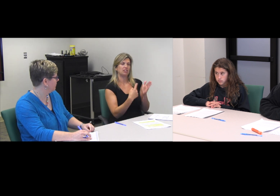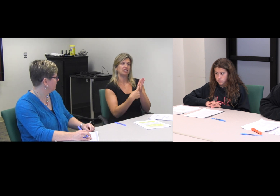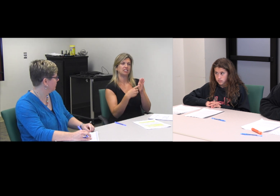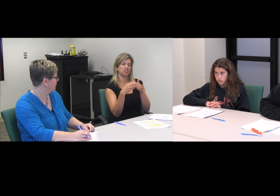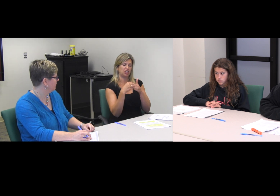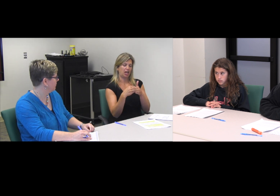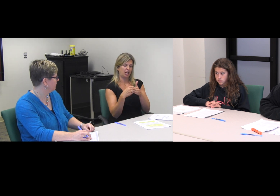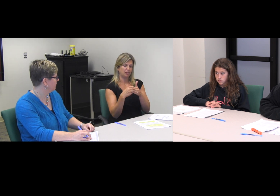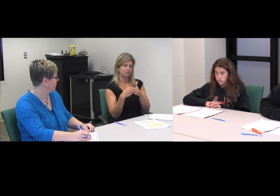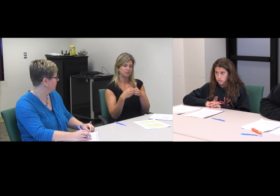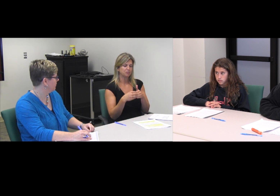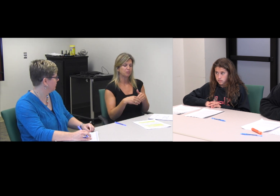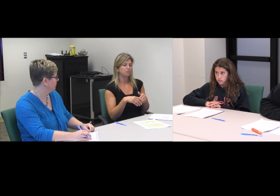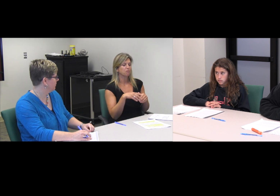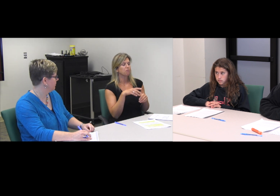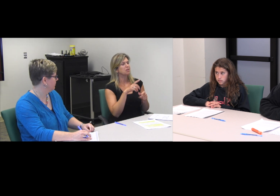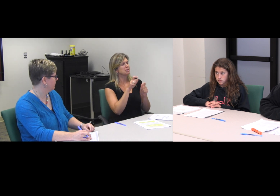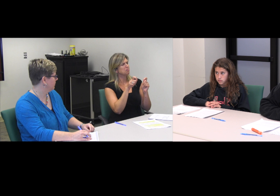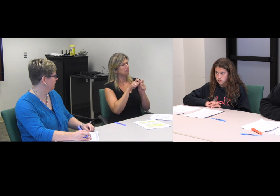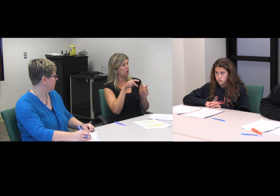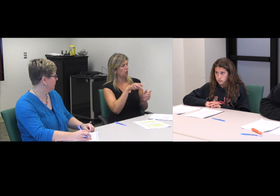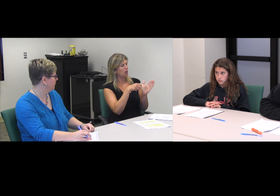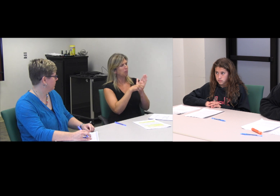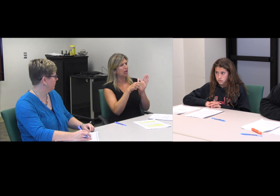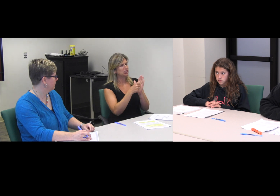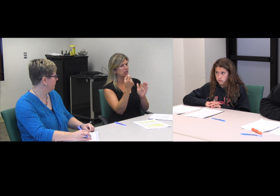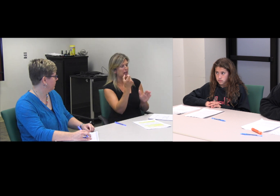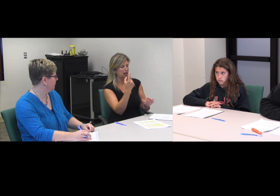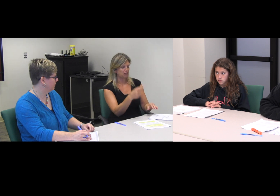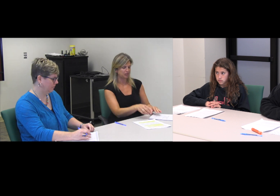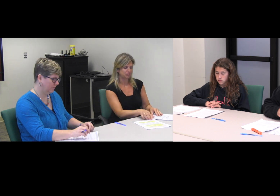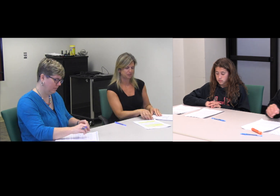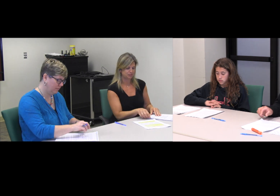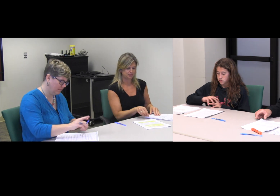Let's take a look at the Discussion Guide, page 11.